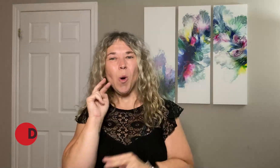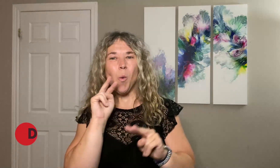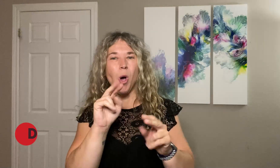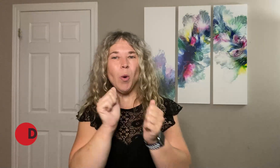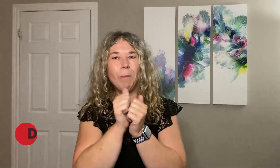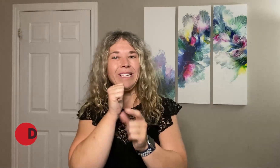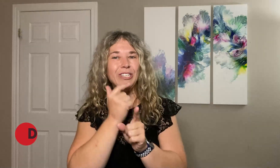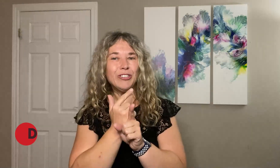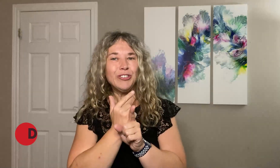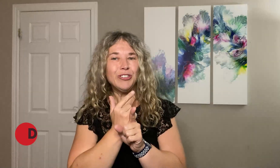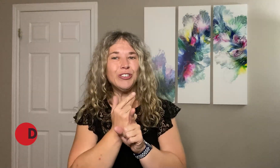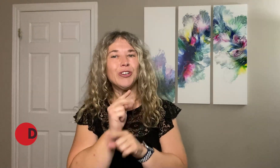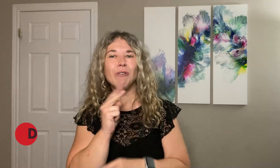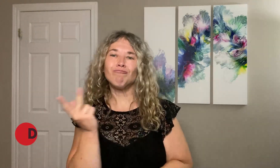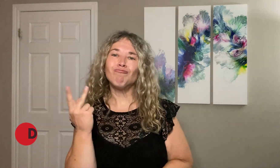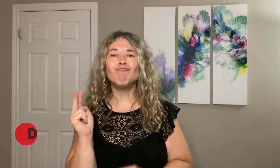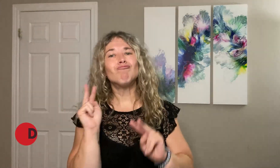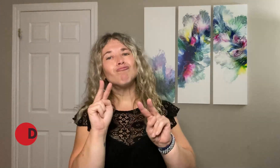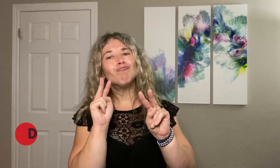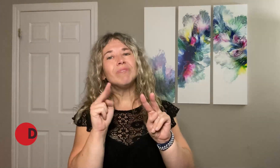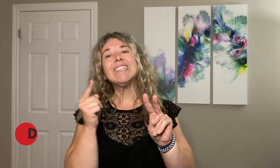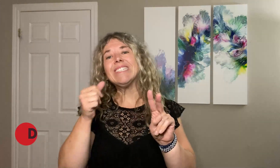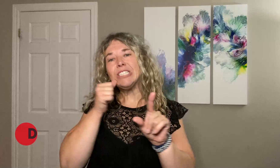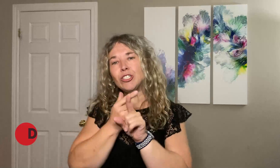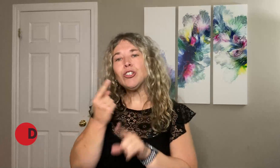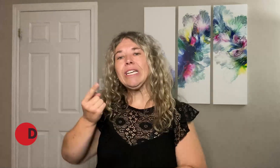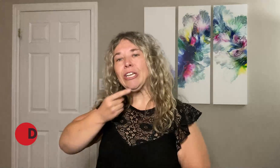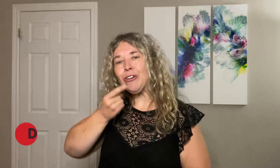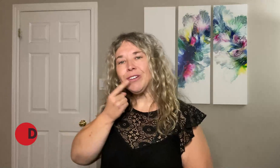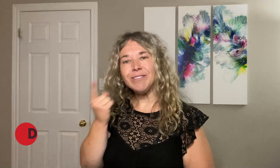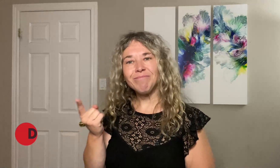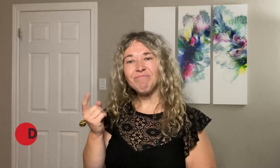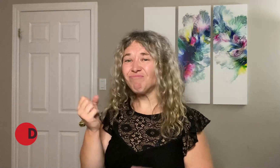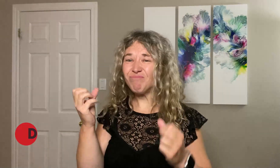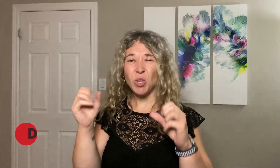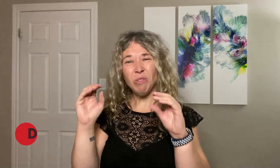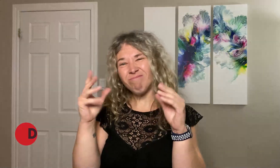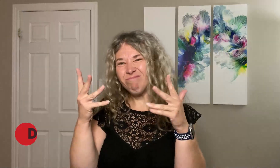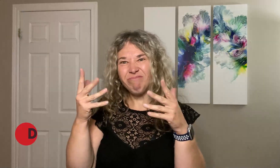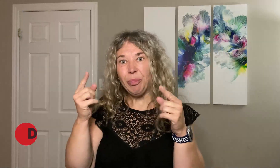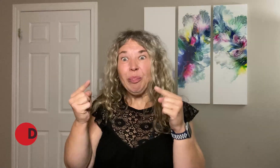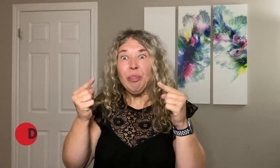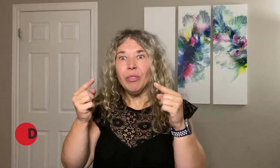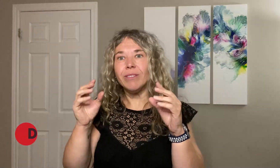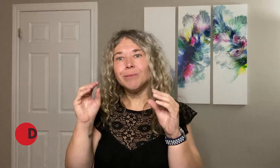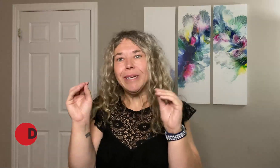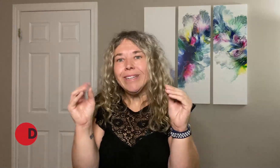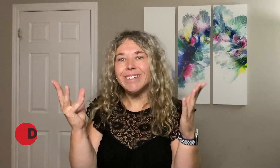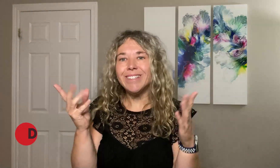with my sister, she is hearing and doesn't know any signs. She tried to